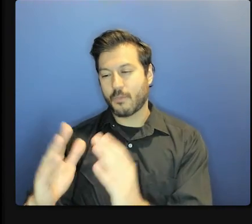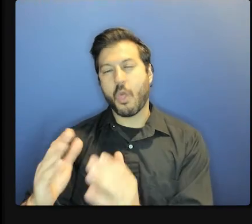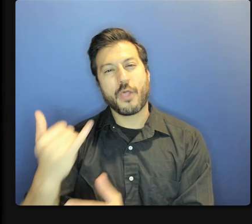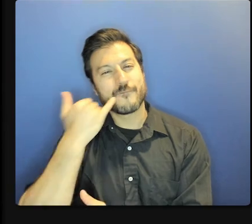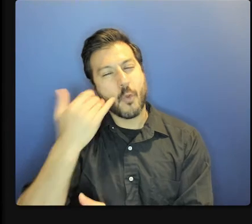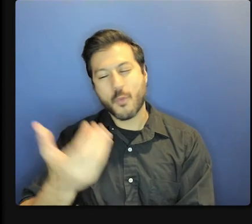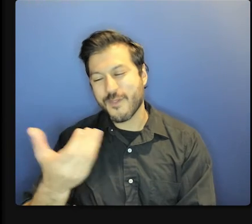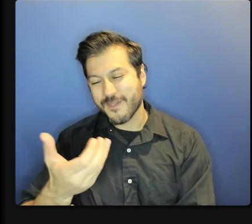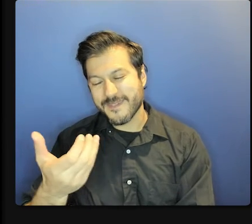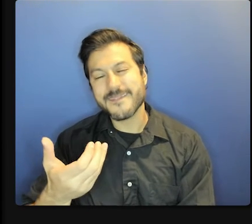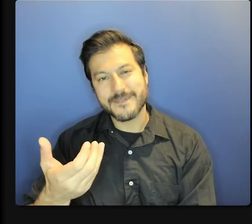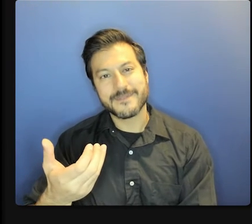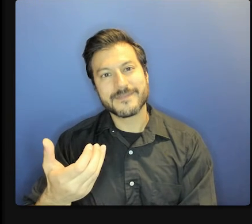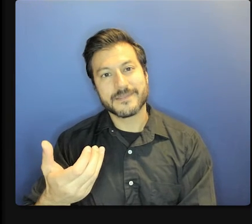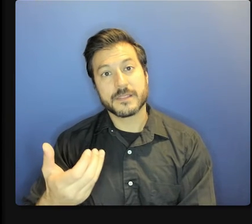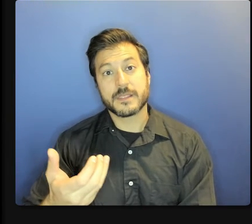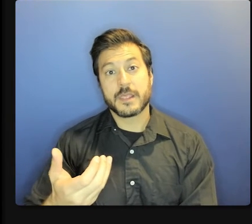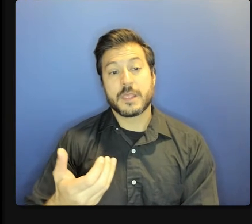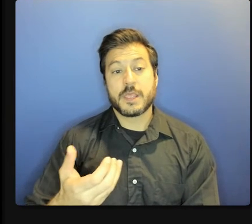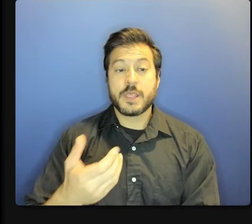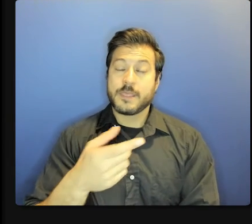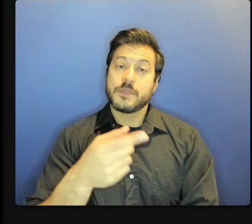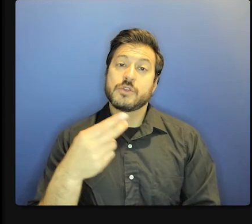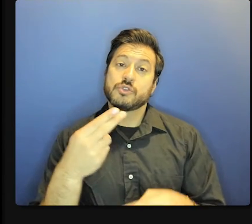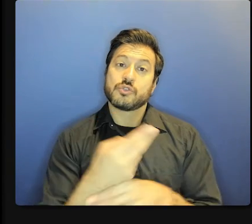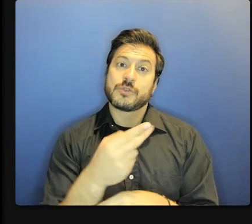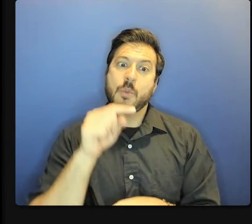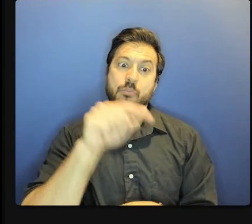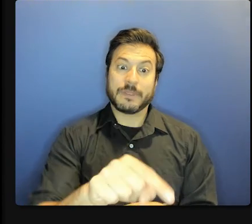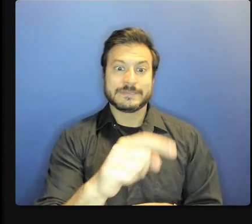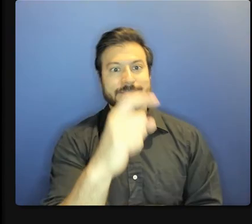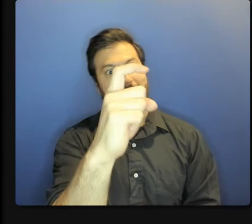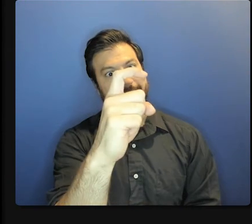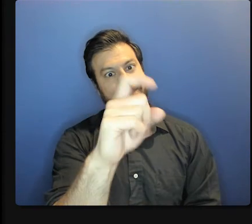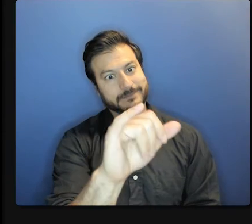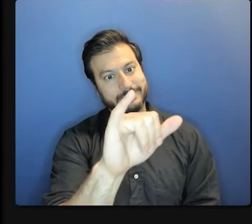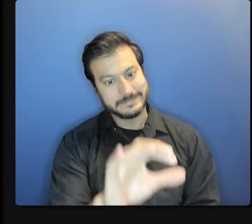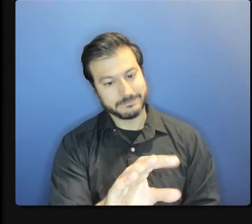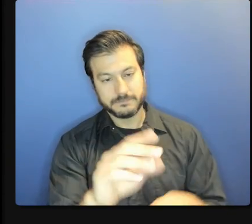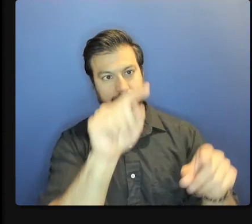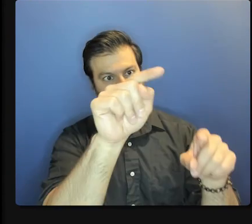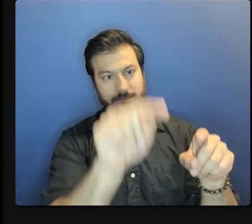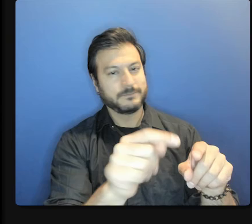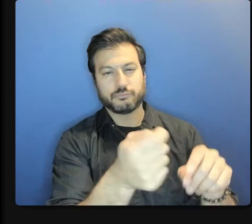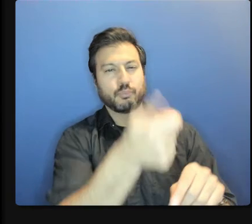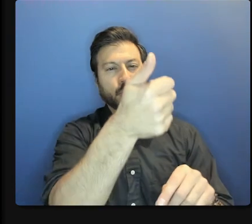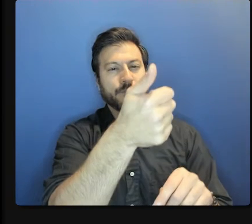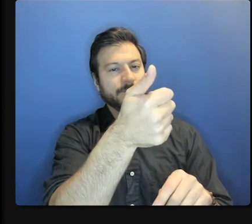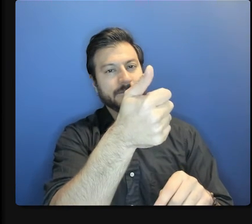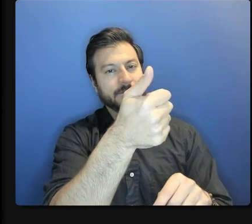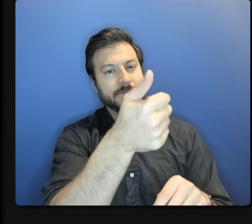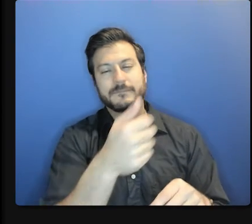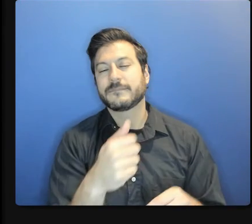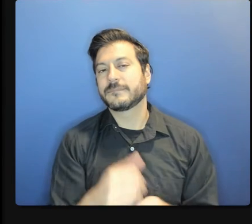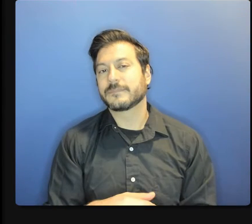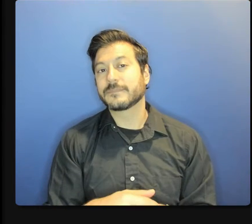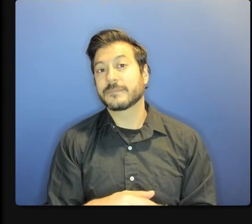on a smaller mobile device. The tool tips, suggesting that you press controller buttons to interact with the menu have been removed.